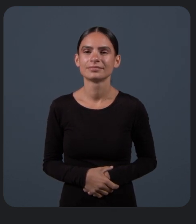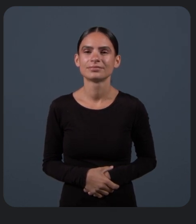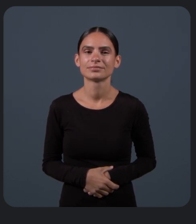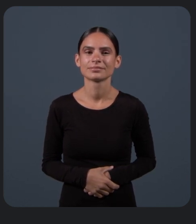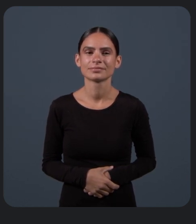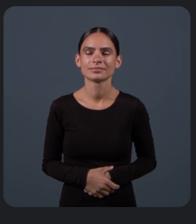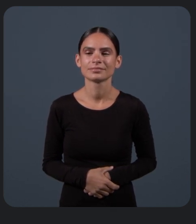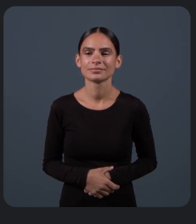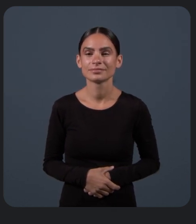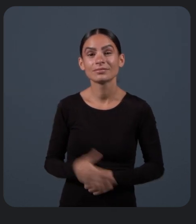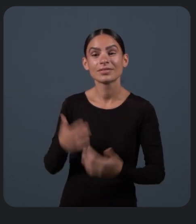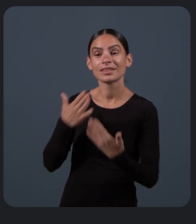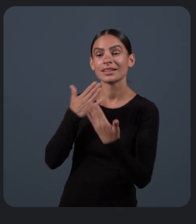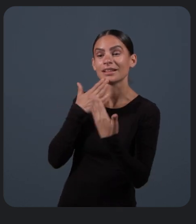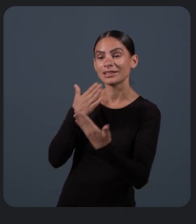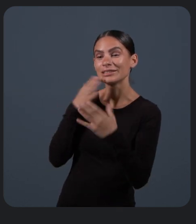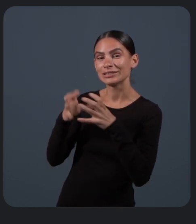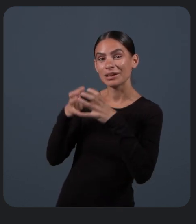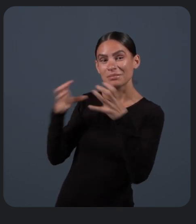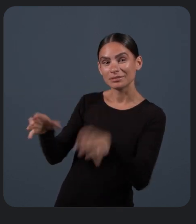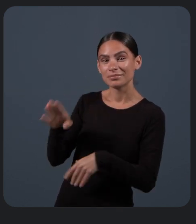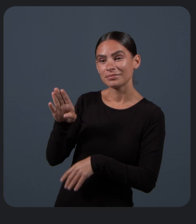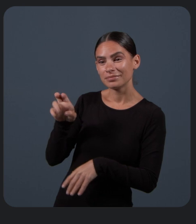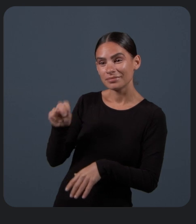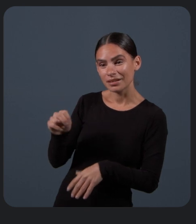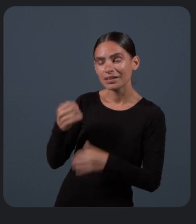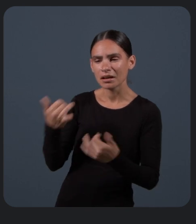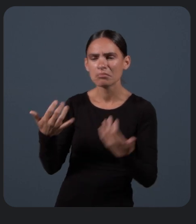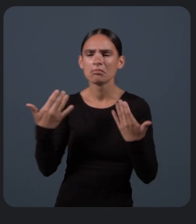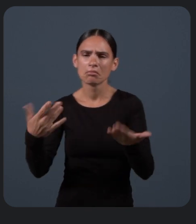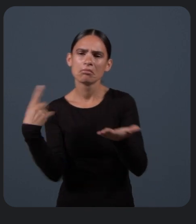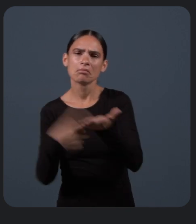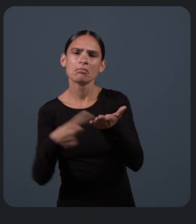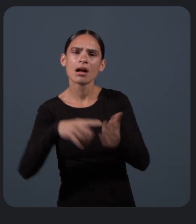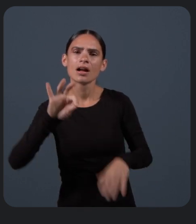Thank you so much, Ben. So let's talk about Flutter, which